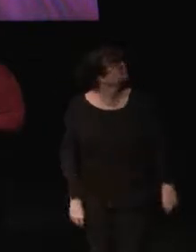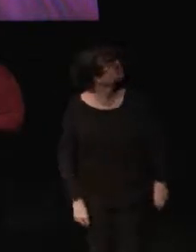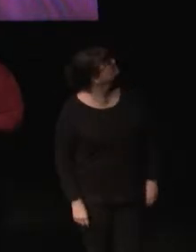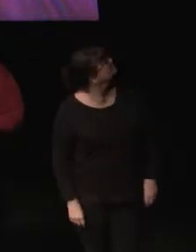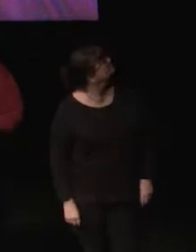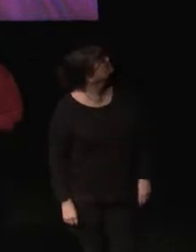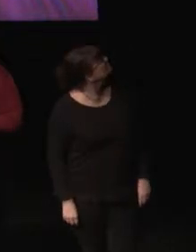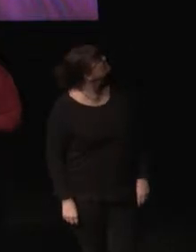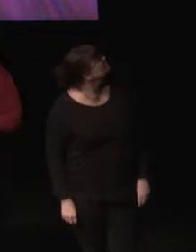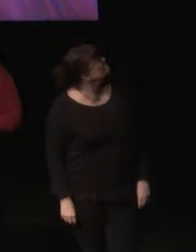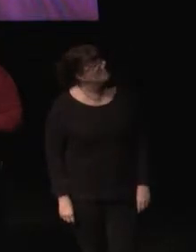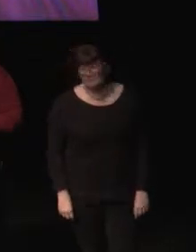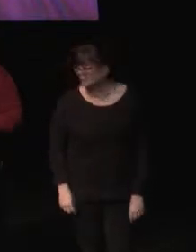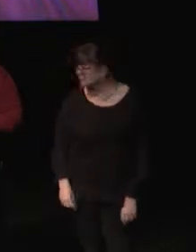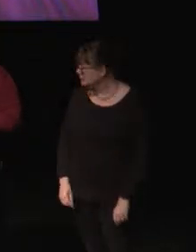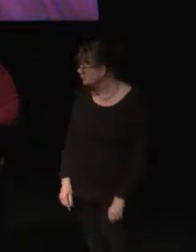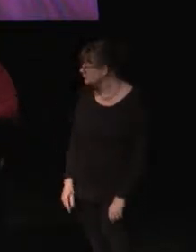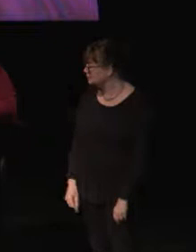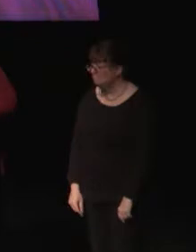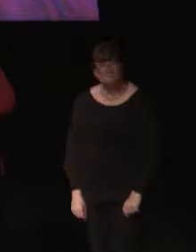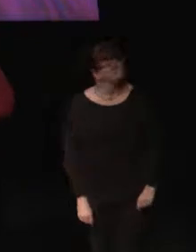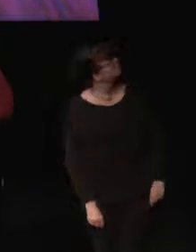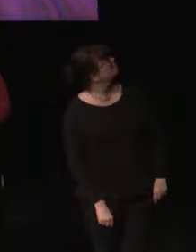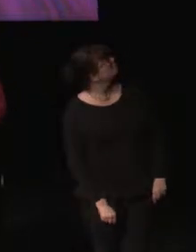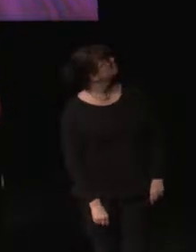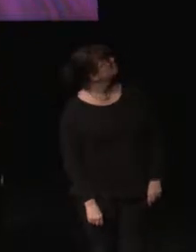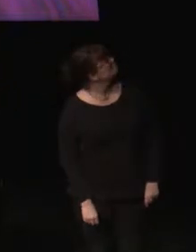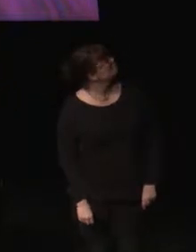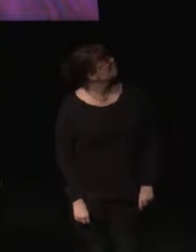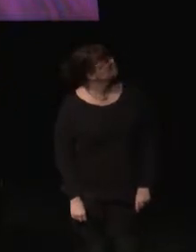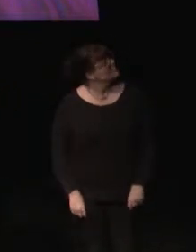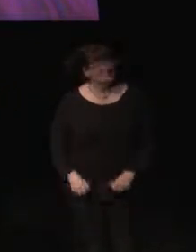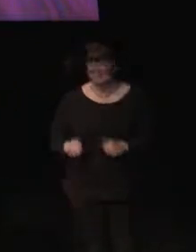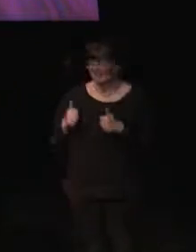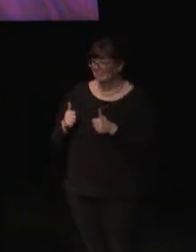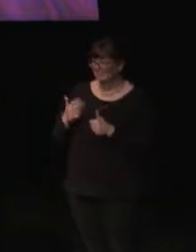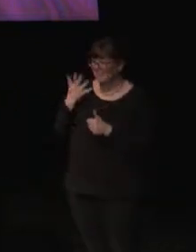OK... Oh, everything's working great so far.